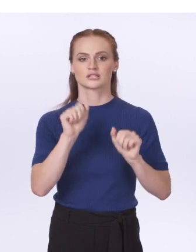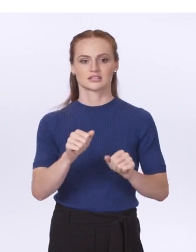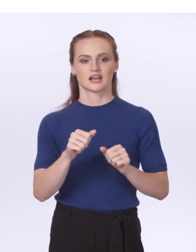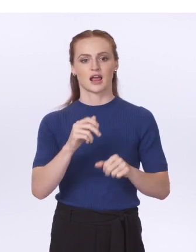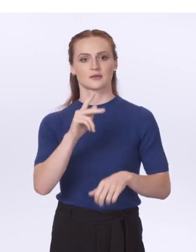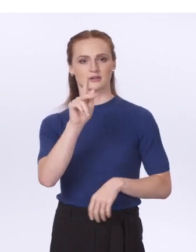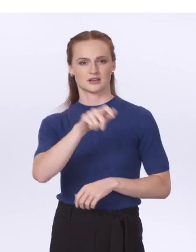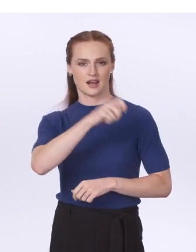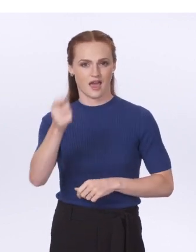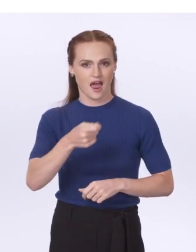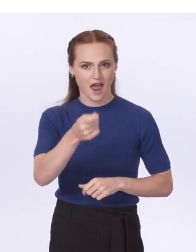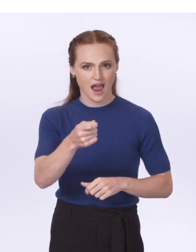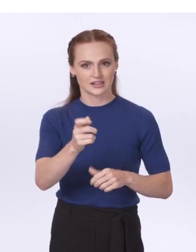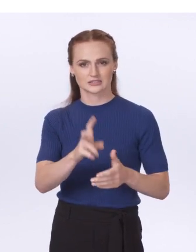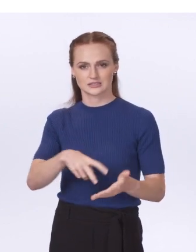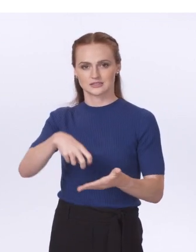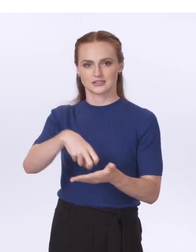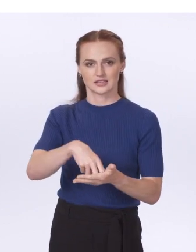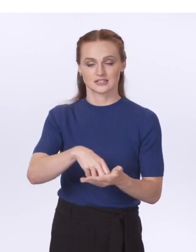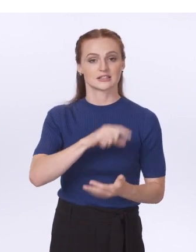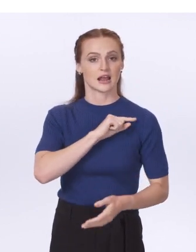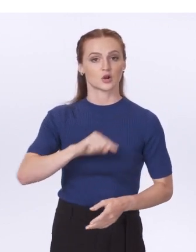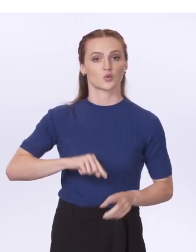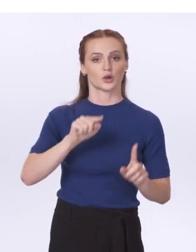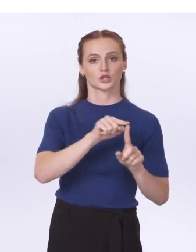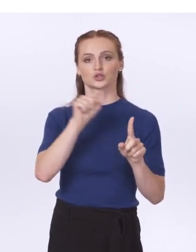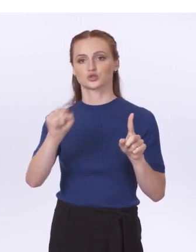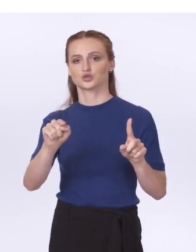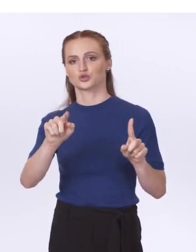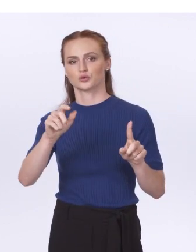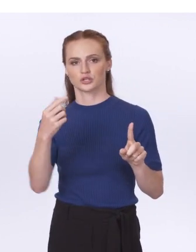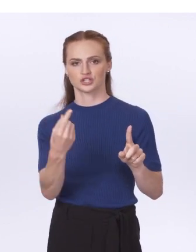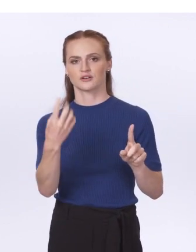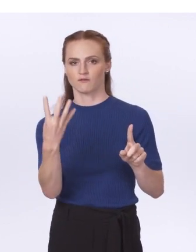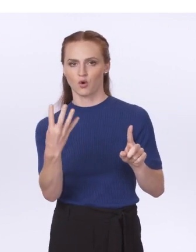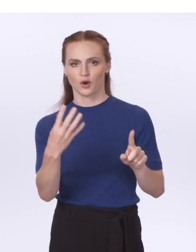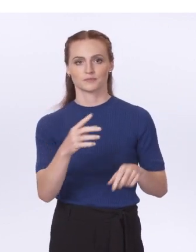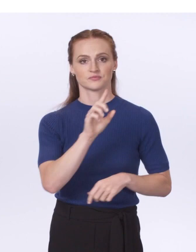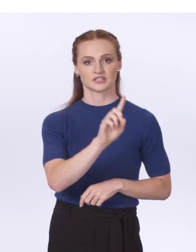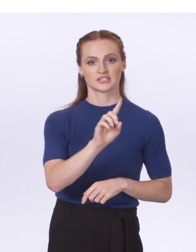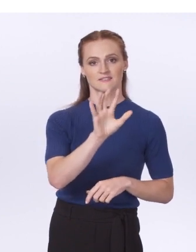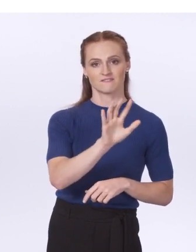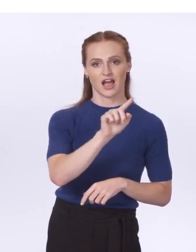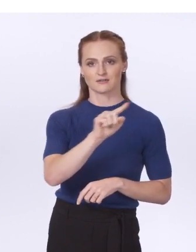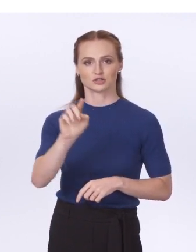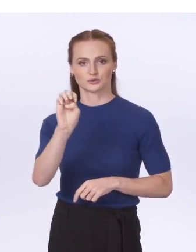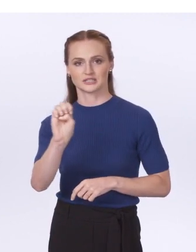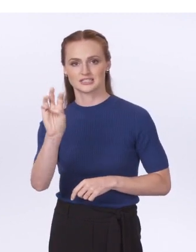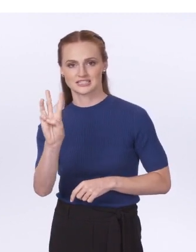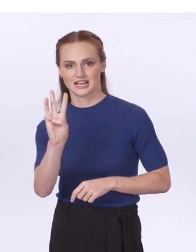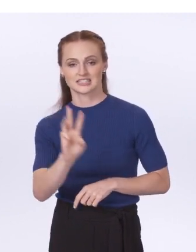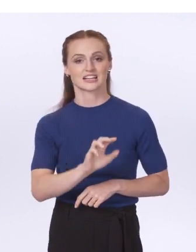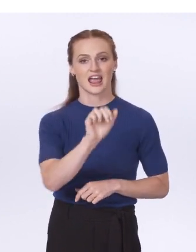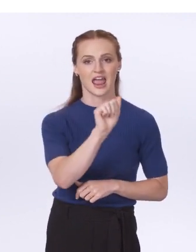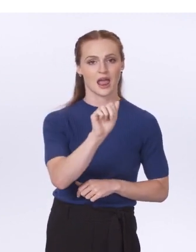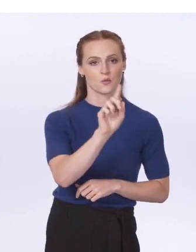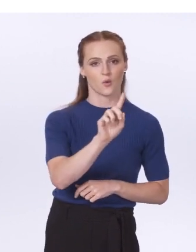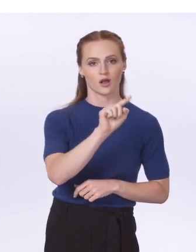Queen to knight g4. d5 to Bishop e6. Rook a1 to rook a8. And topple kings.